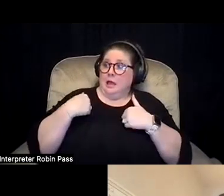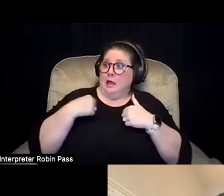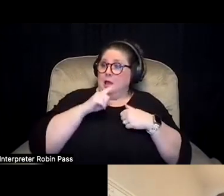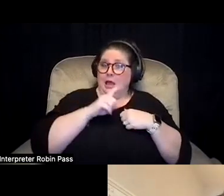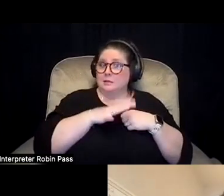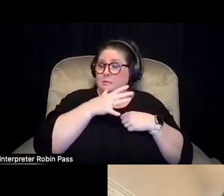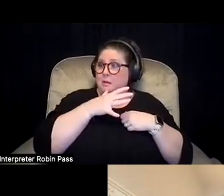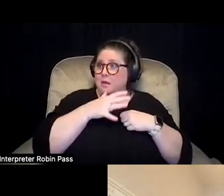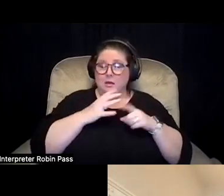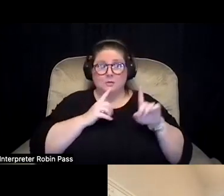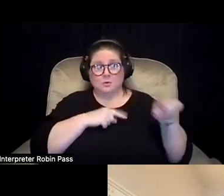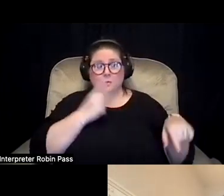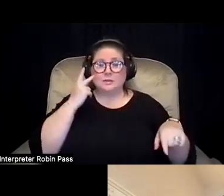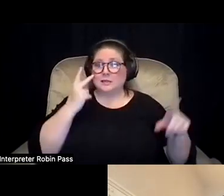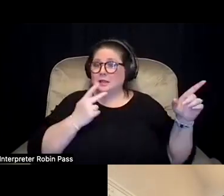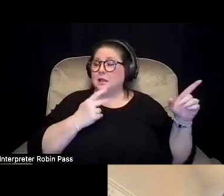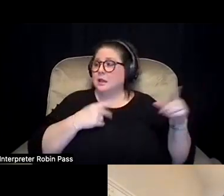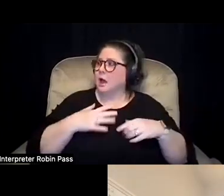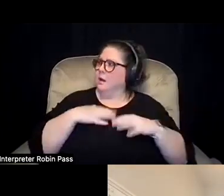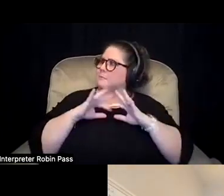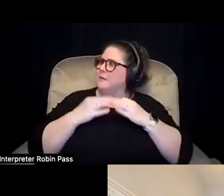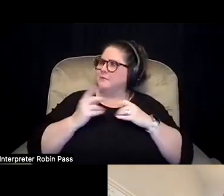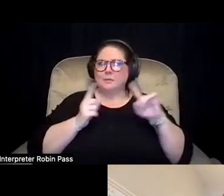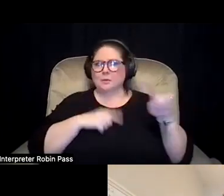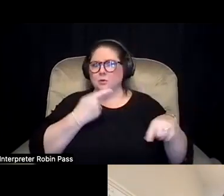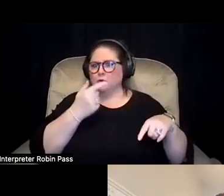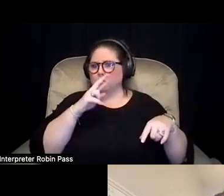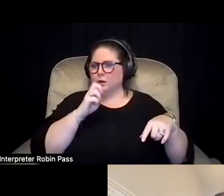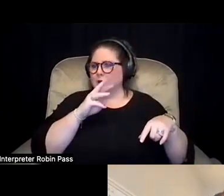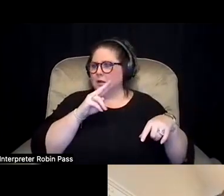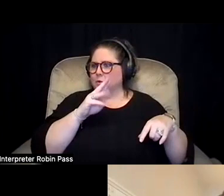greenwood or hey we went my family went down to greenwood and we bought the bought t-shirts or